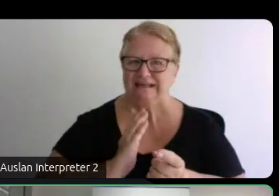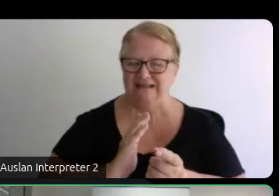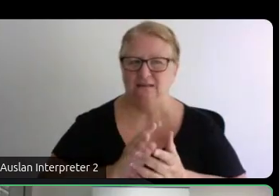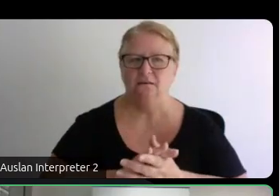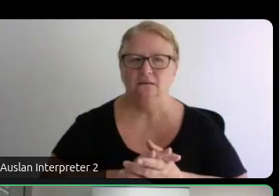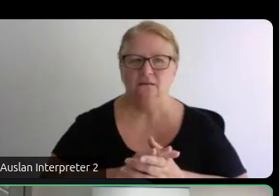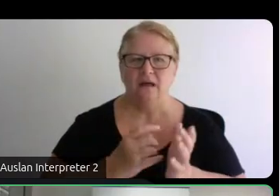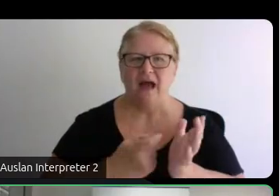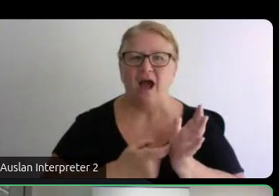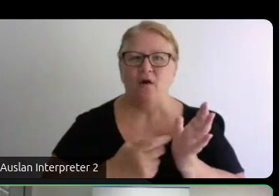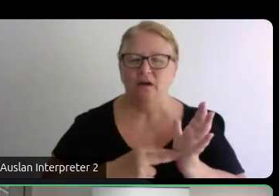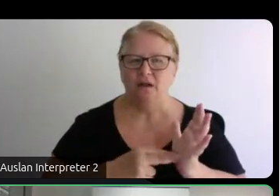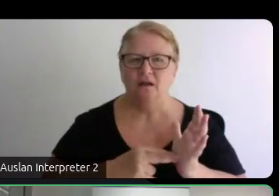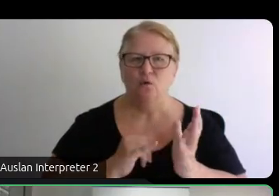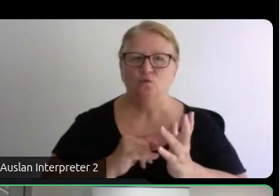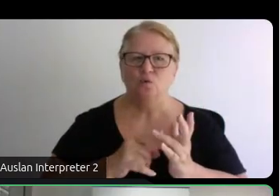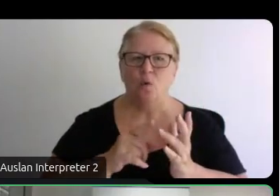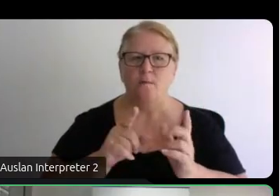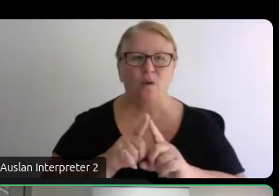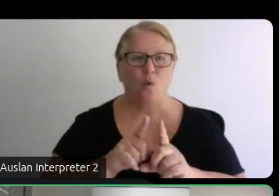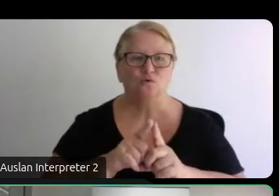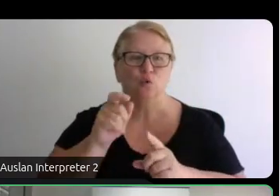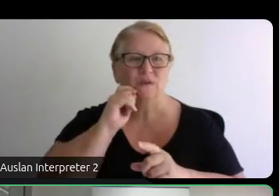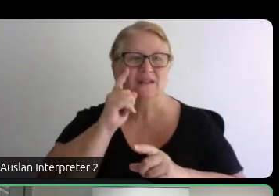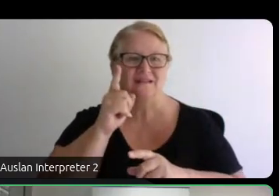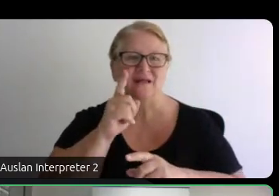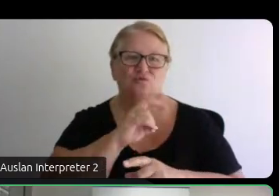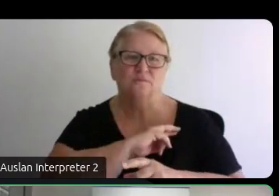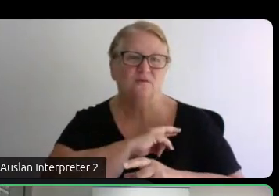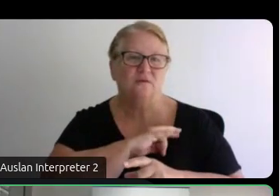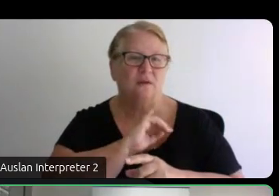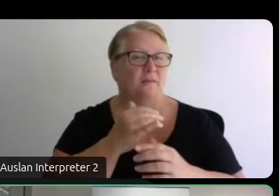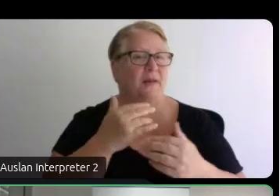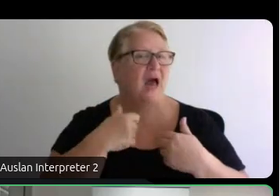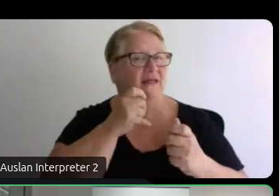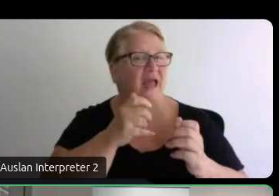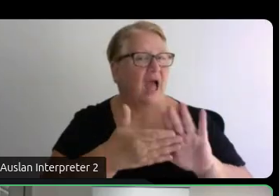that's the responsibility of either healthare then the person needs more treatment or or even